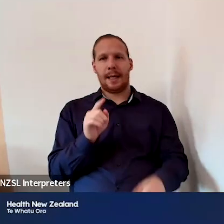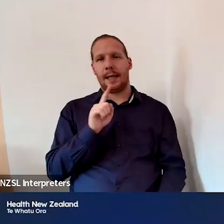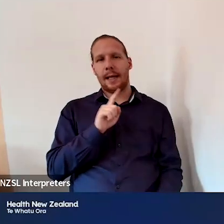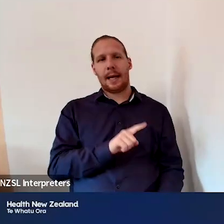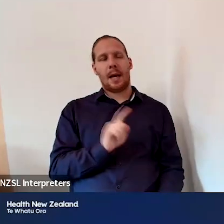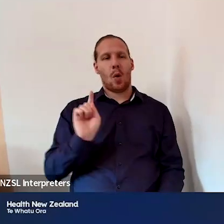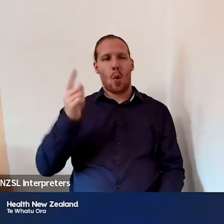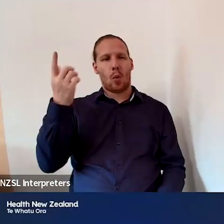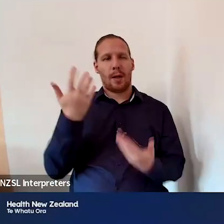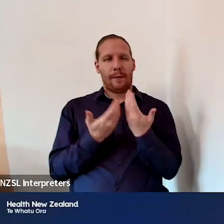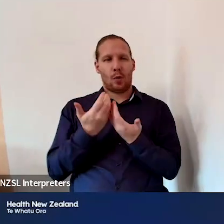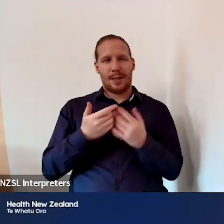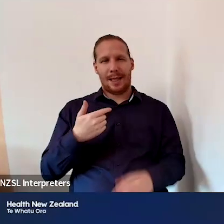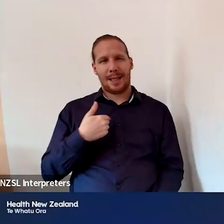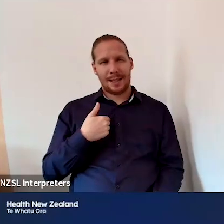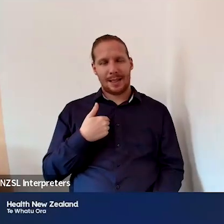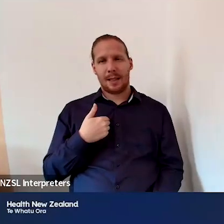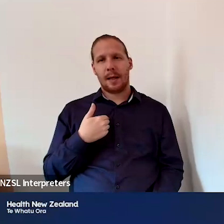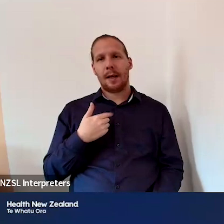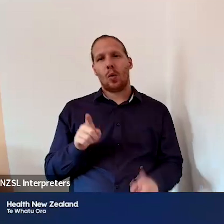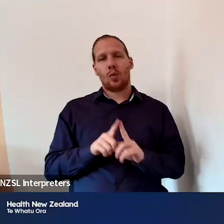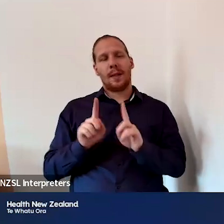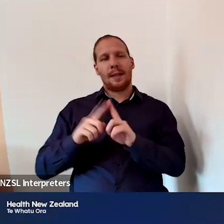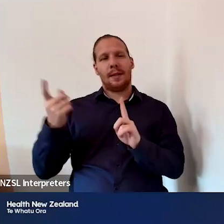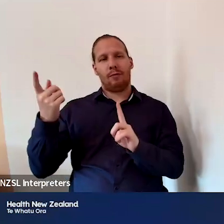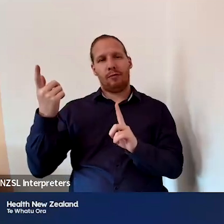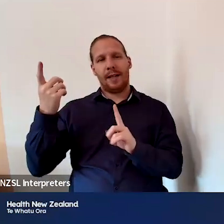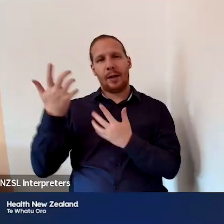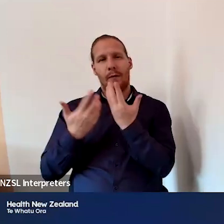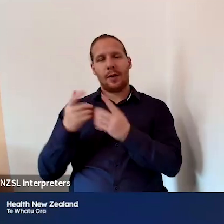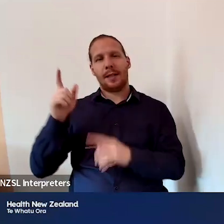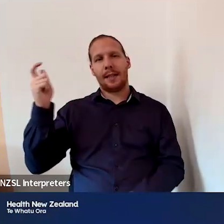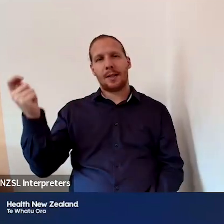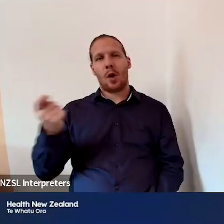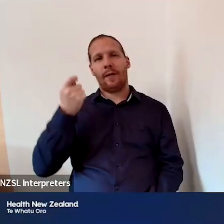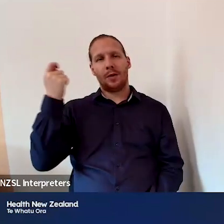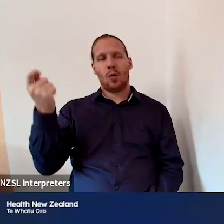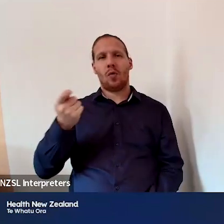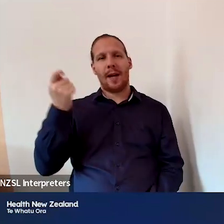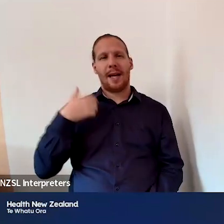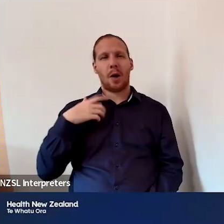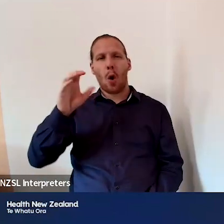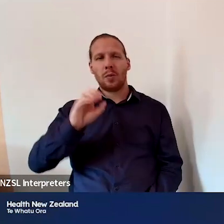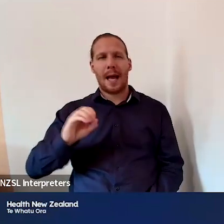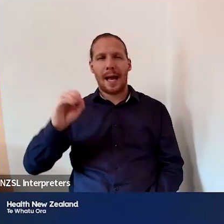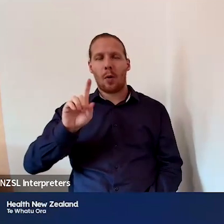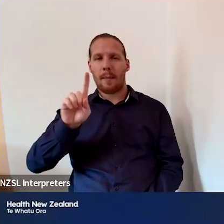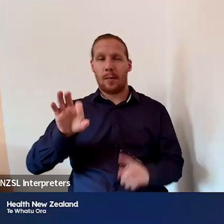and at the University Universities Victoria and University of Otago. Really the question is,